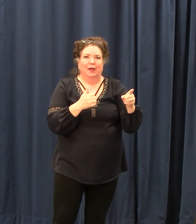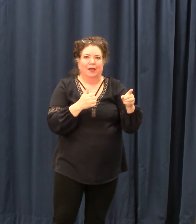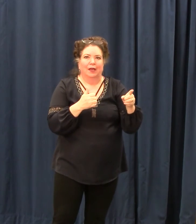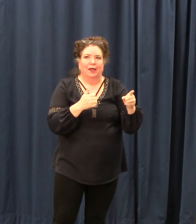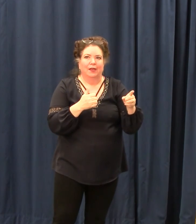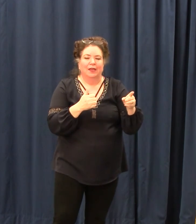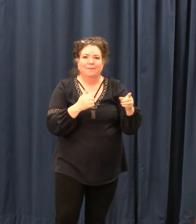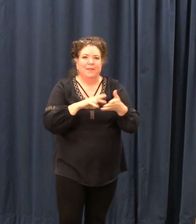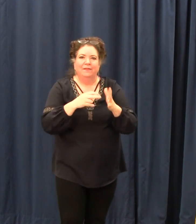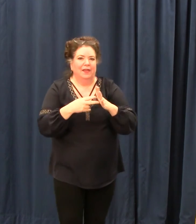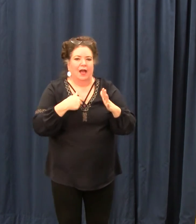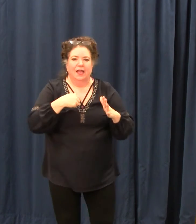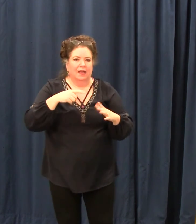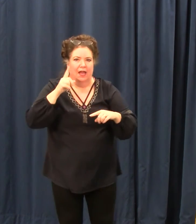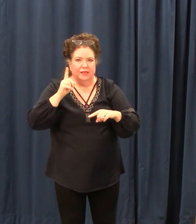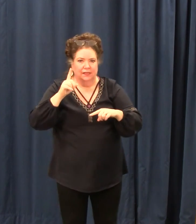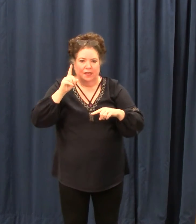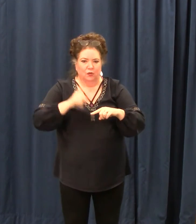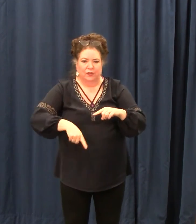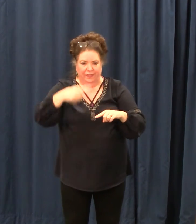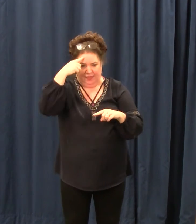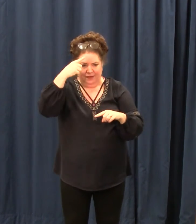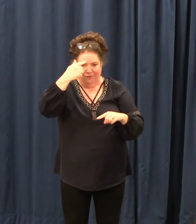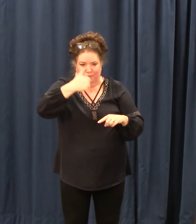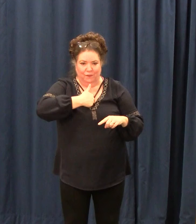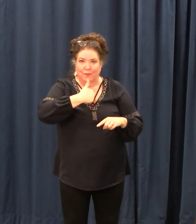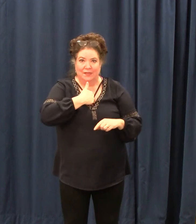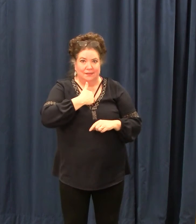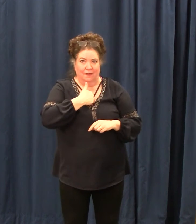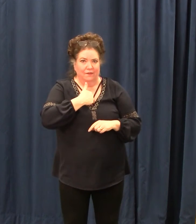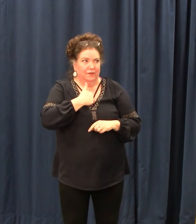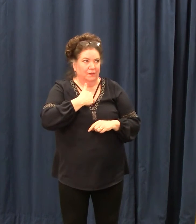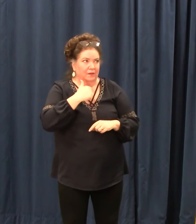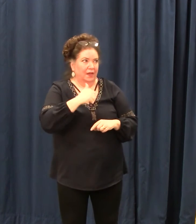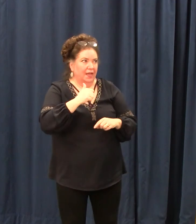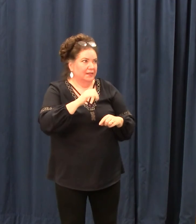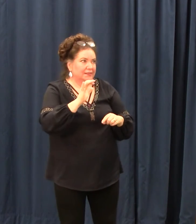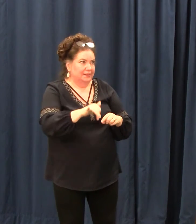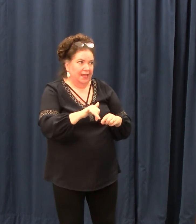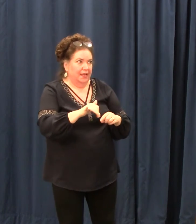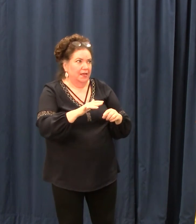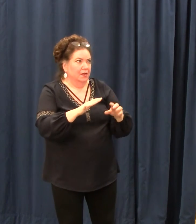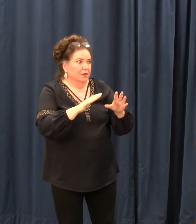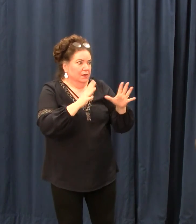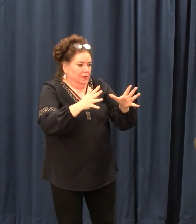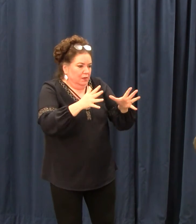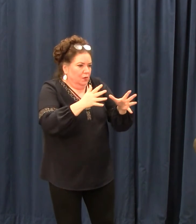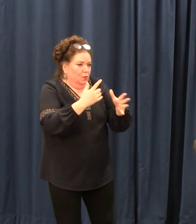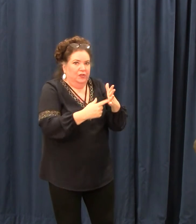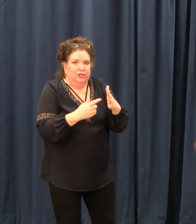but it meant that I couldn't think for myself. I had to stay connected to know, what's she